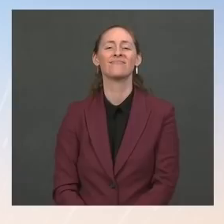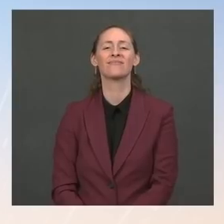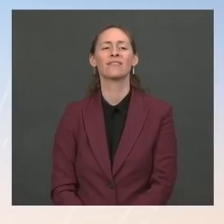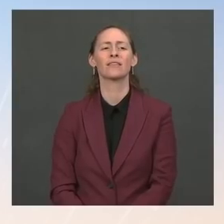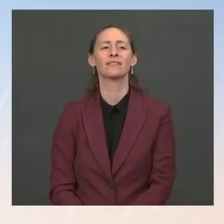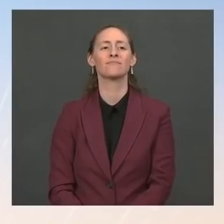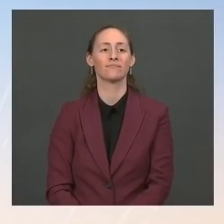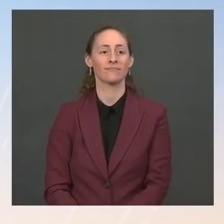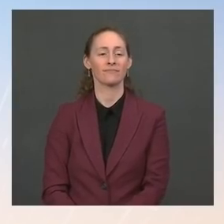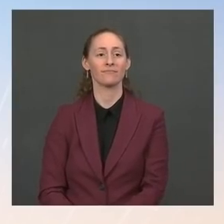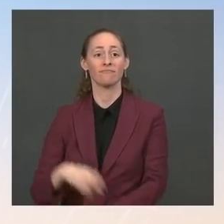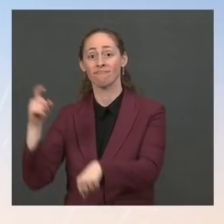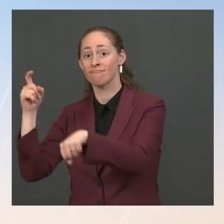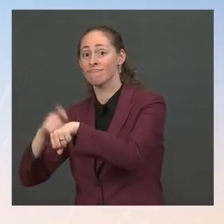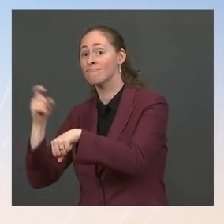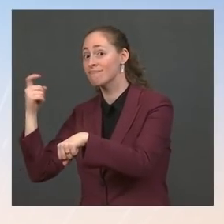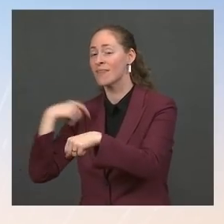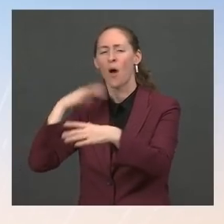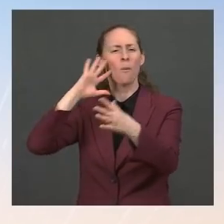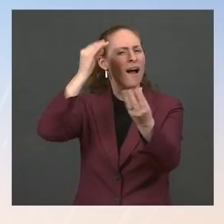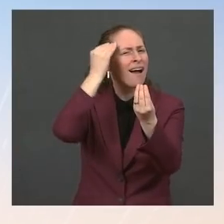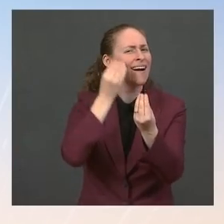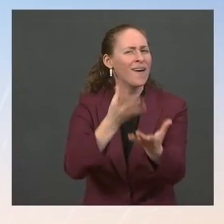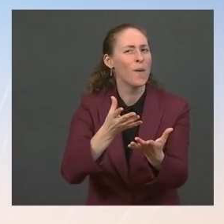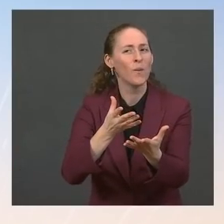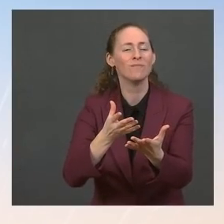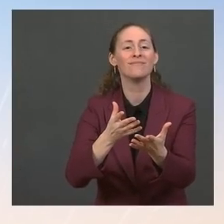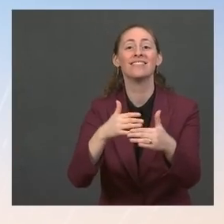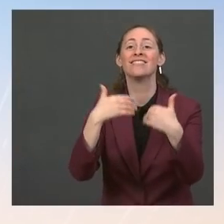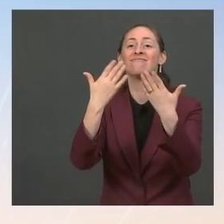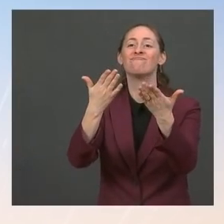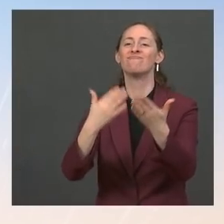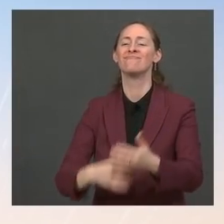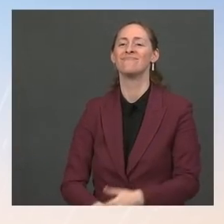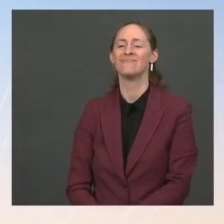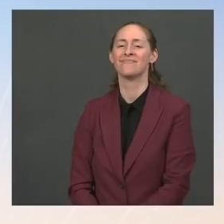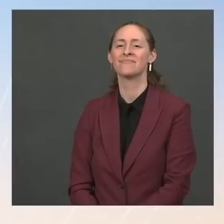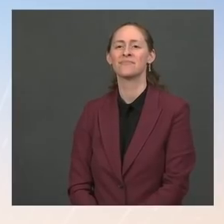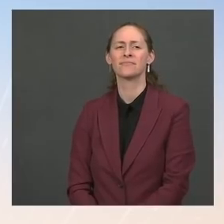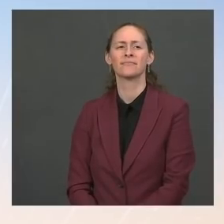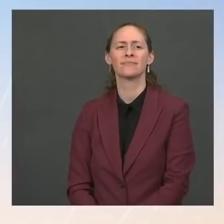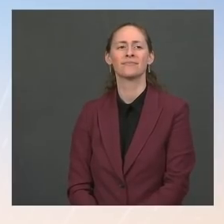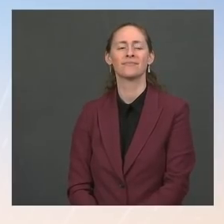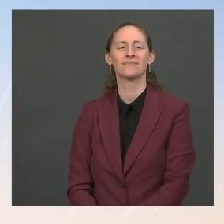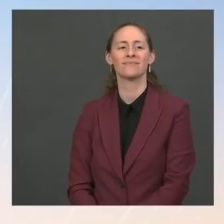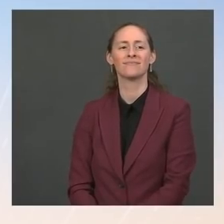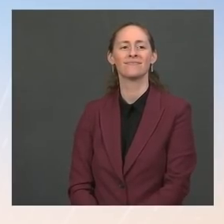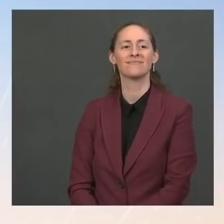All right. Hello, thank you for joining us. We have here Rick Barrett from the Milwaukee Journal Sentinel.